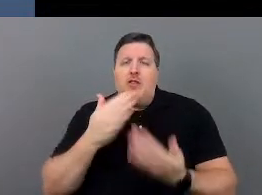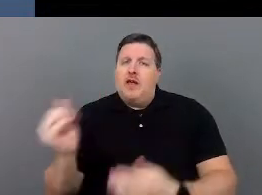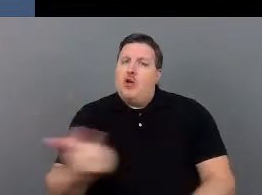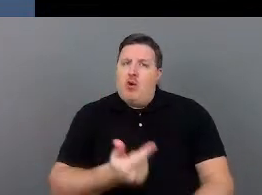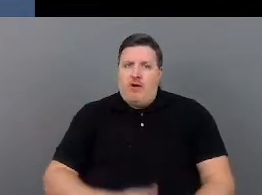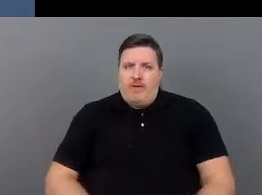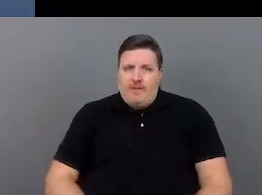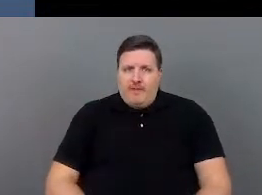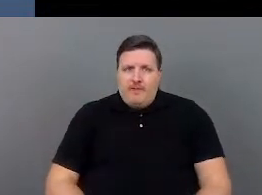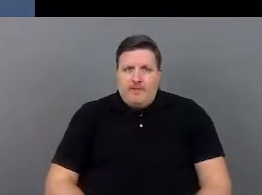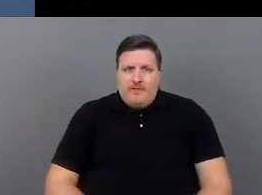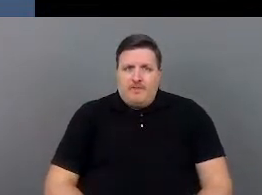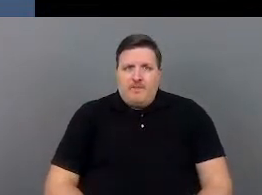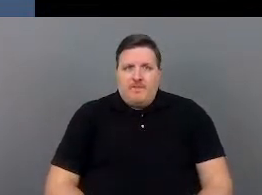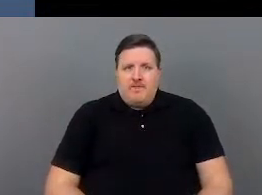I WOULD LIKE TO VOICE THAT I ALSO THINK WE NEED TO